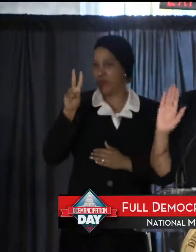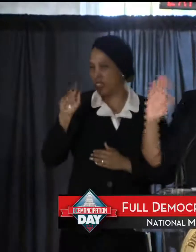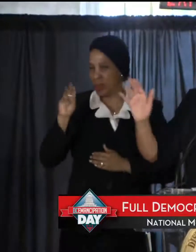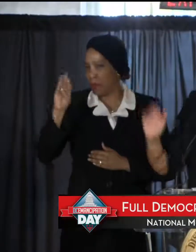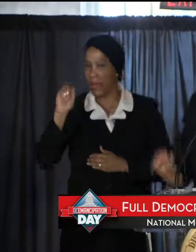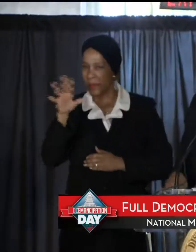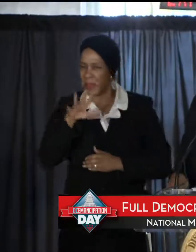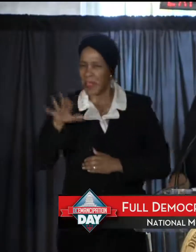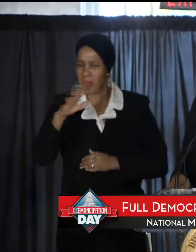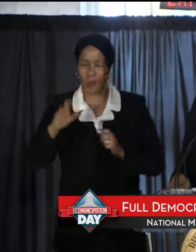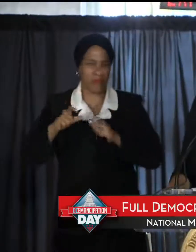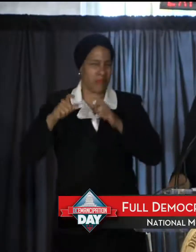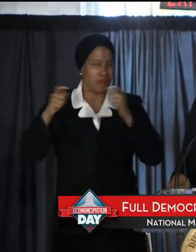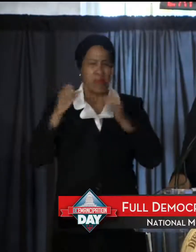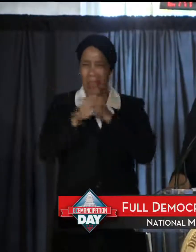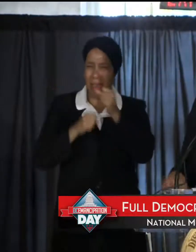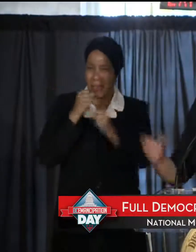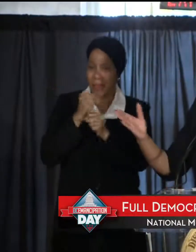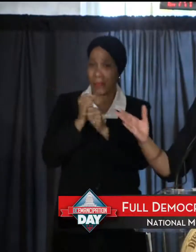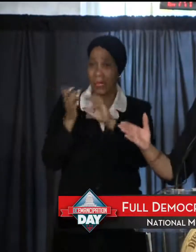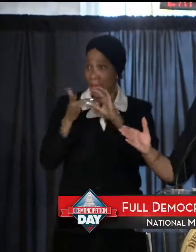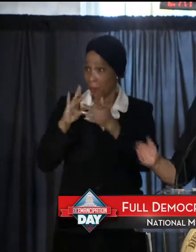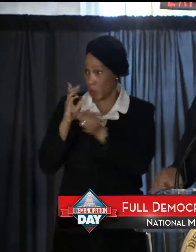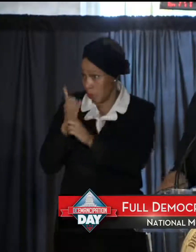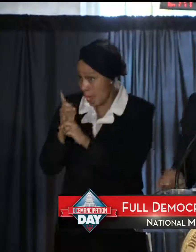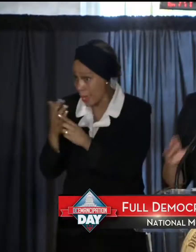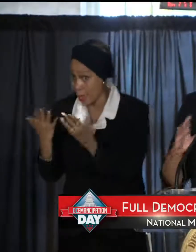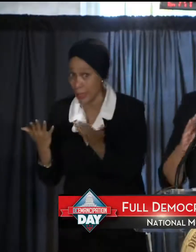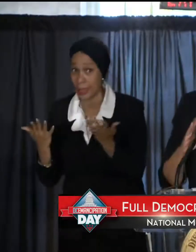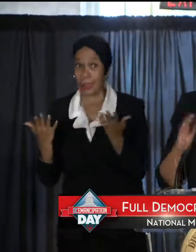HUGE ALUMNI NETWORKS FOR EXAMPLE, RIGHT?